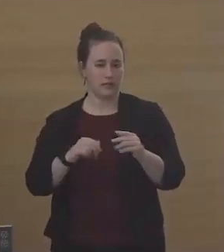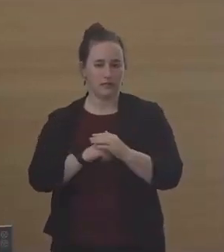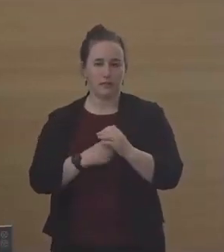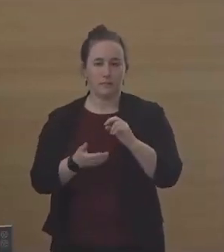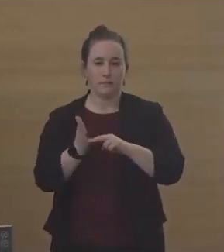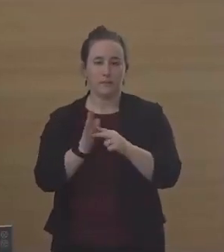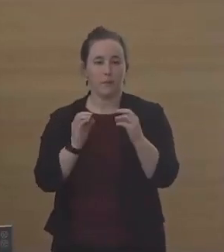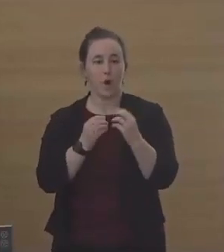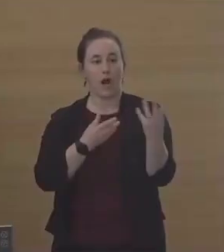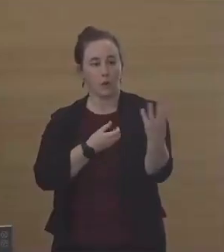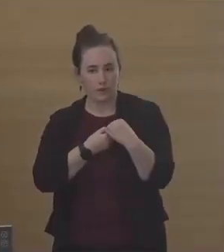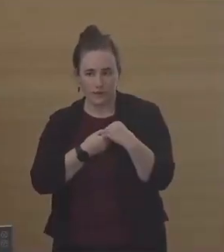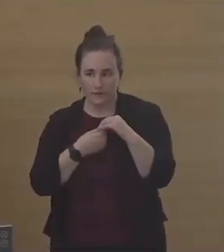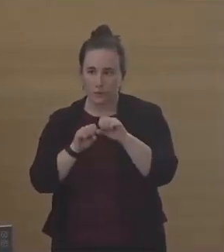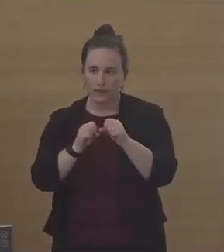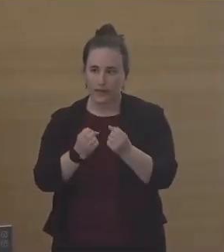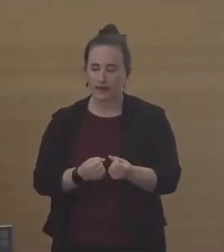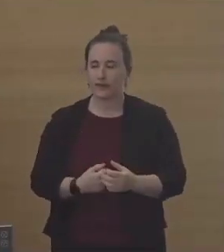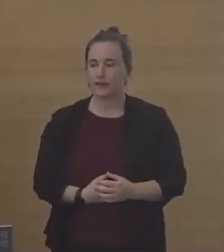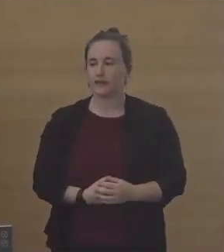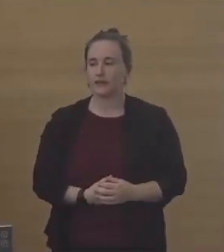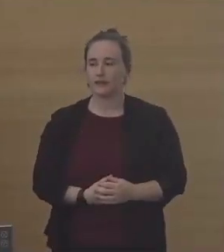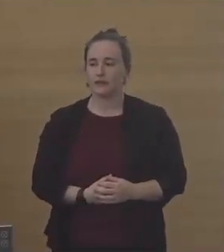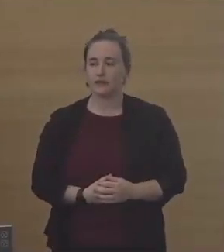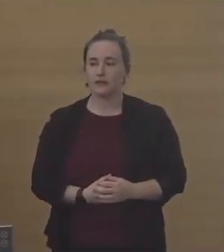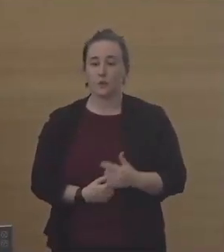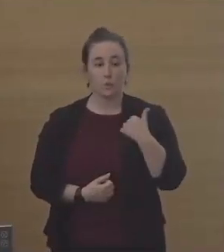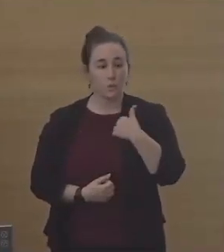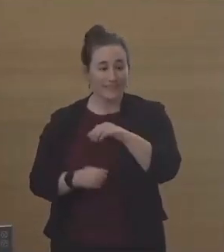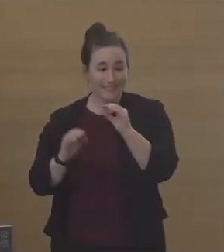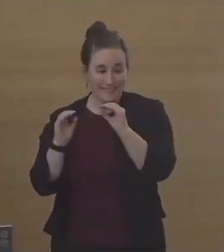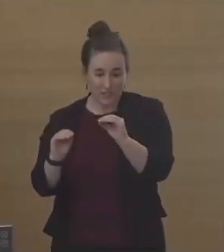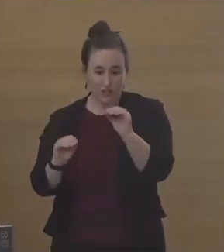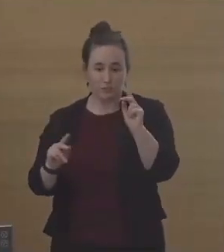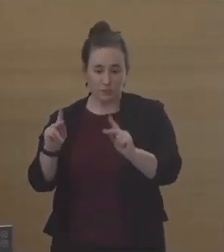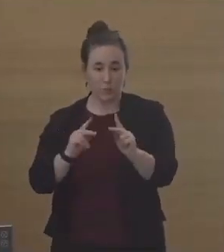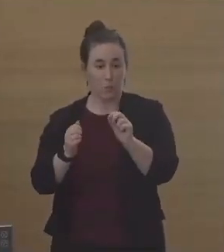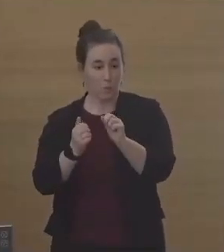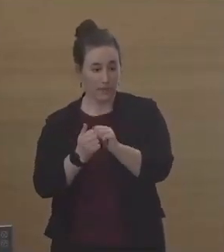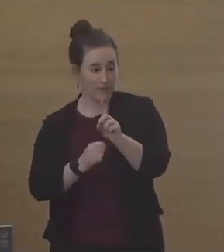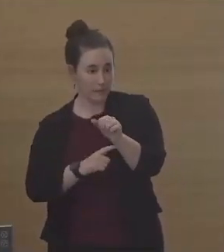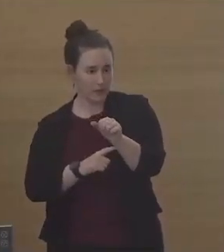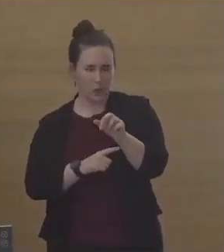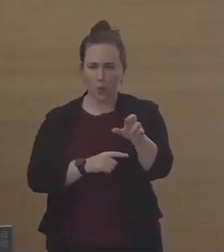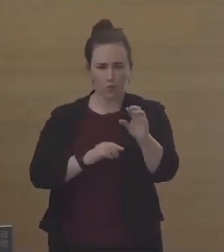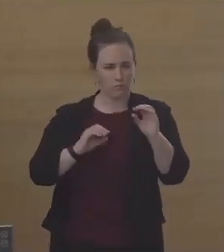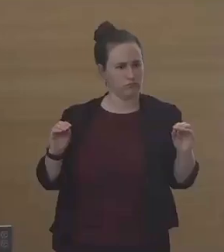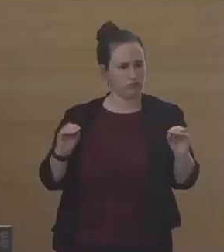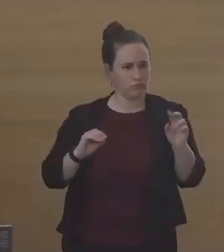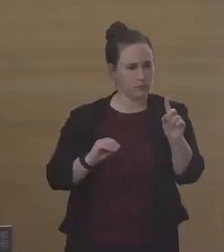We can teach people who have a disability or who don't have a disability to understand